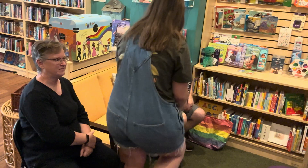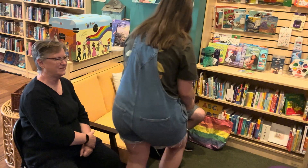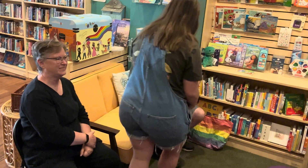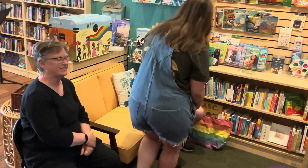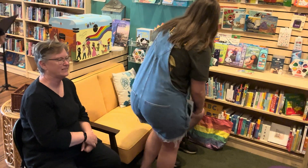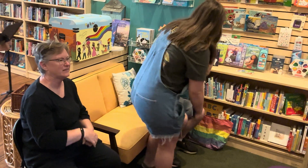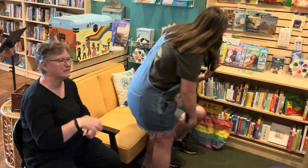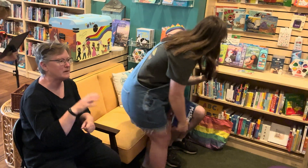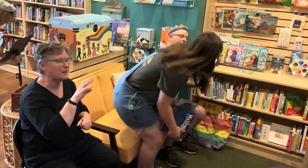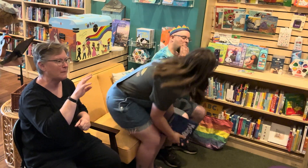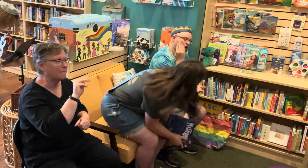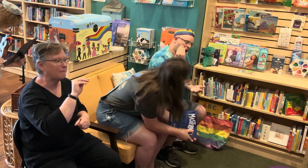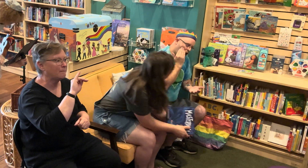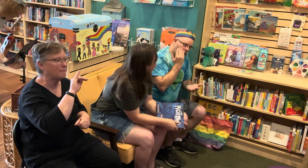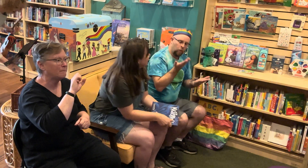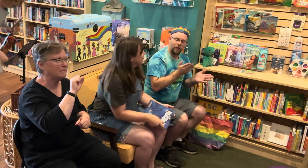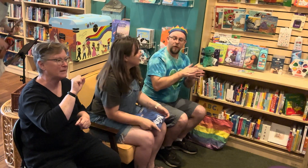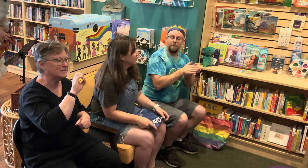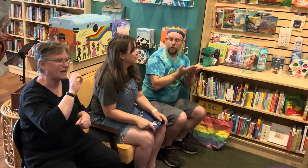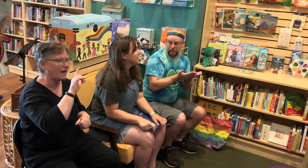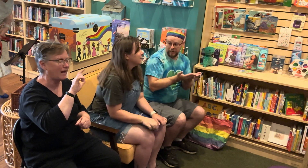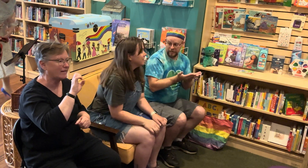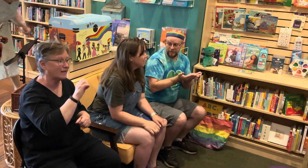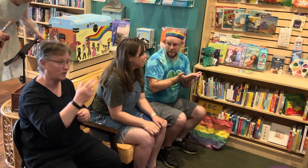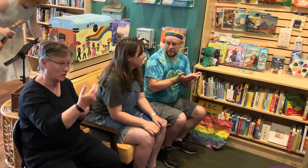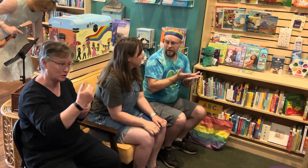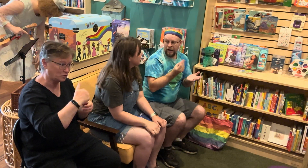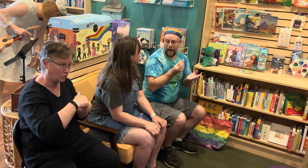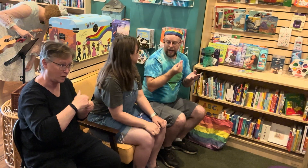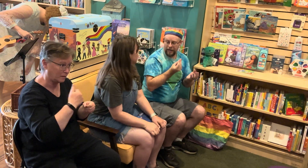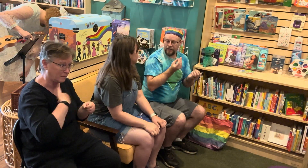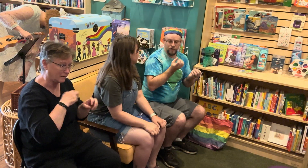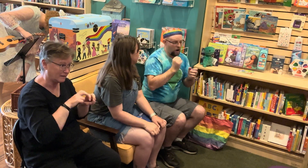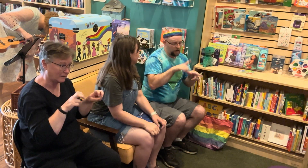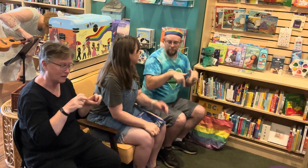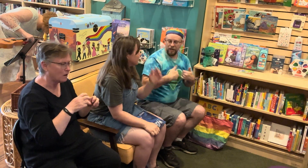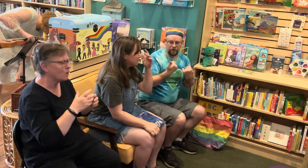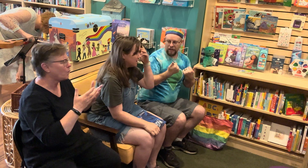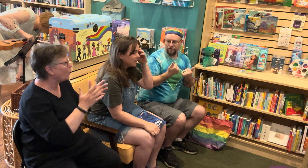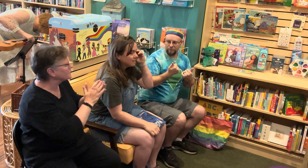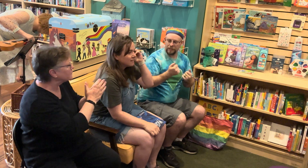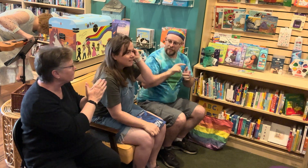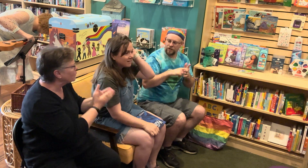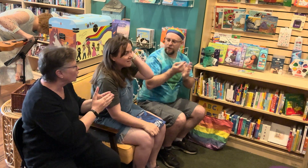So, we want to know what the book is, and all about your life, but let's start with